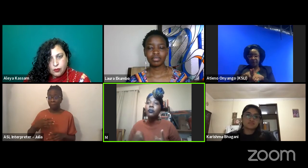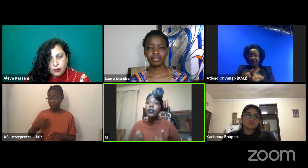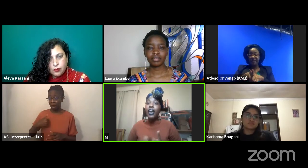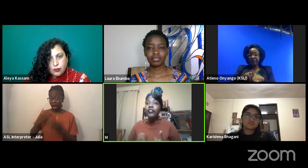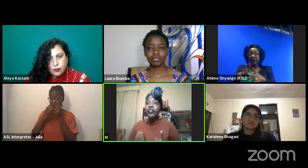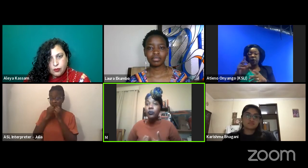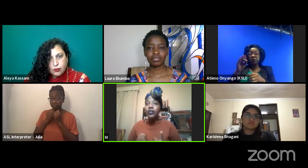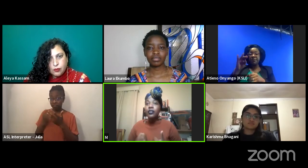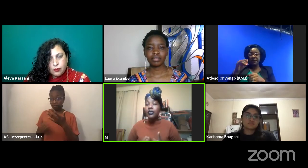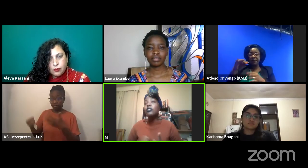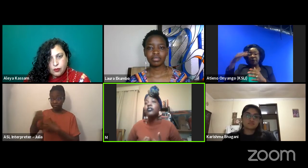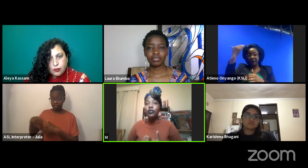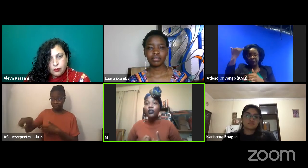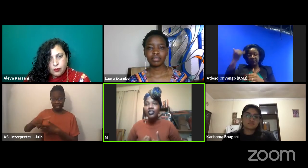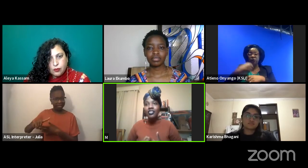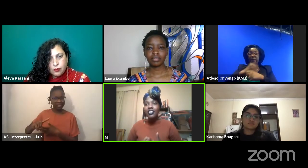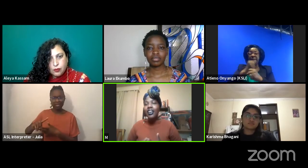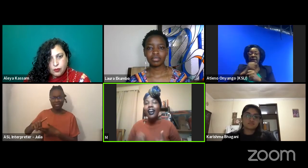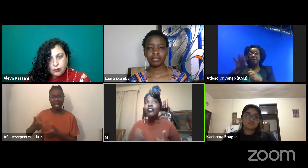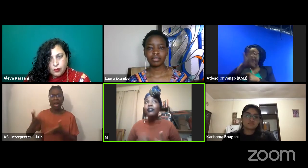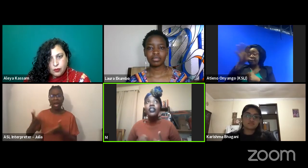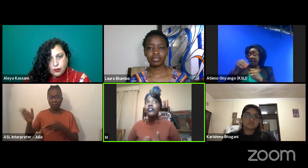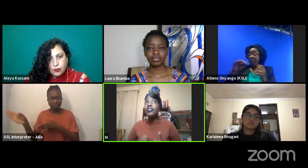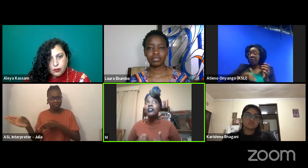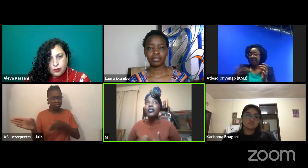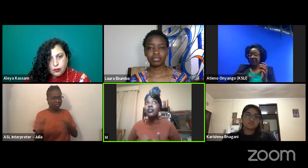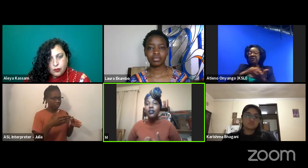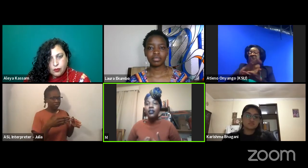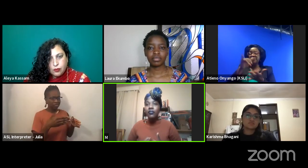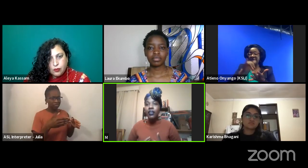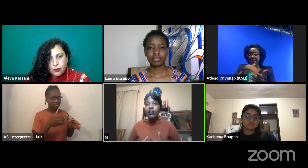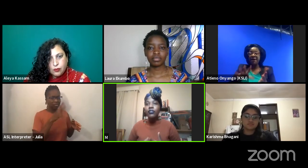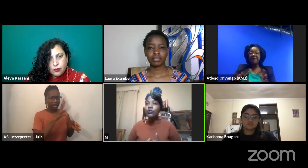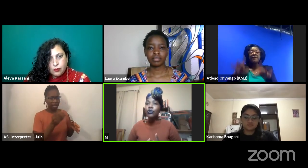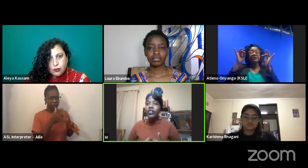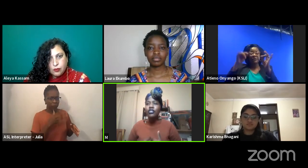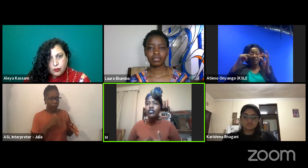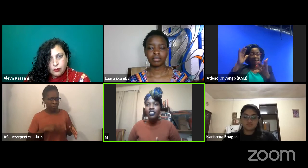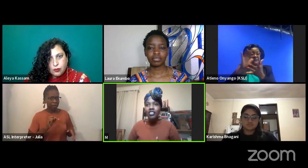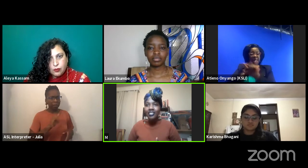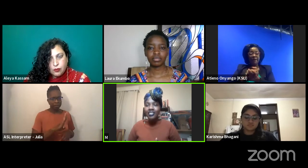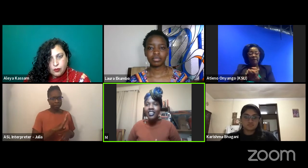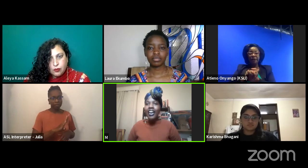is to make African women, the center of the universe. And I really fundamentally believe that if the story is good